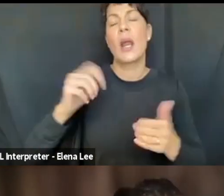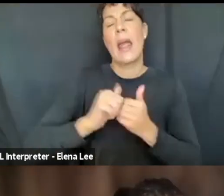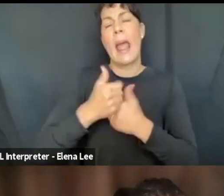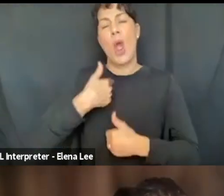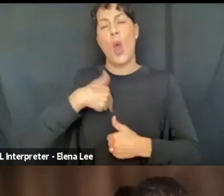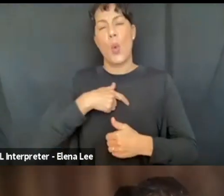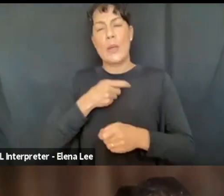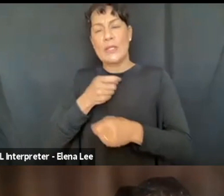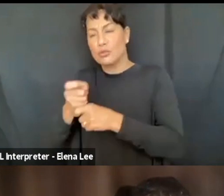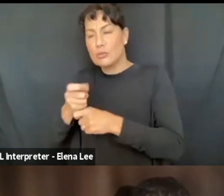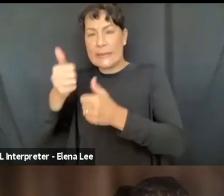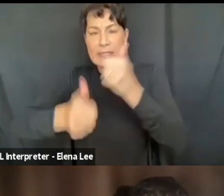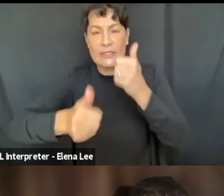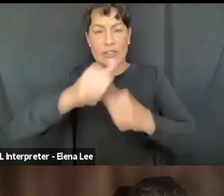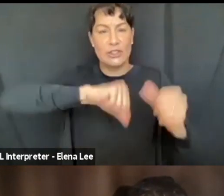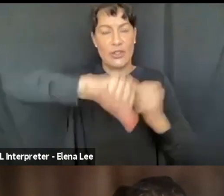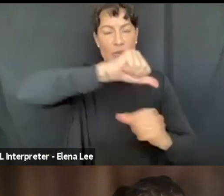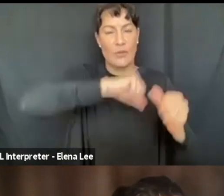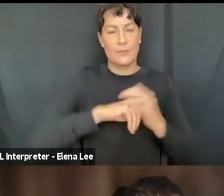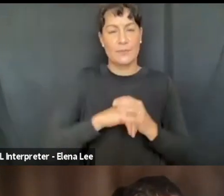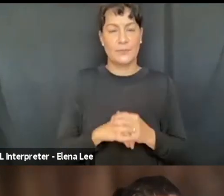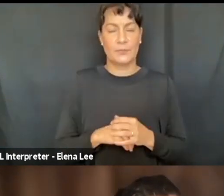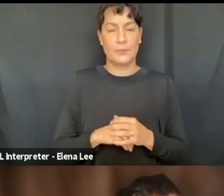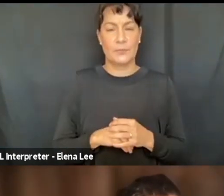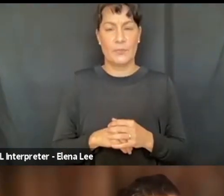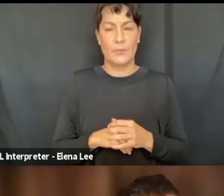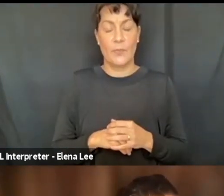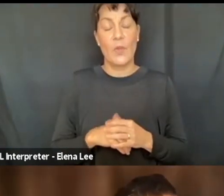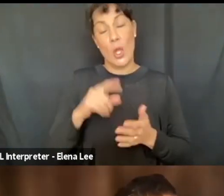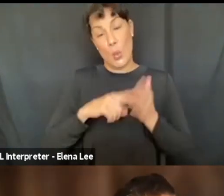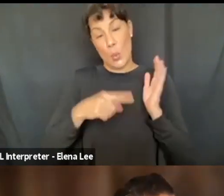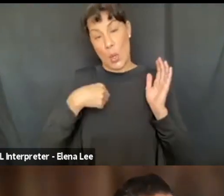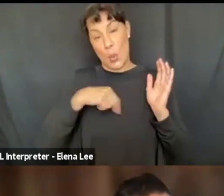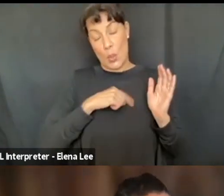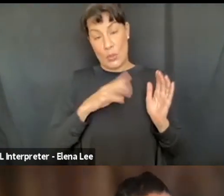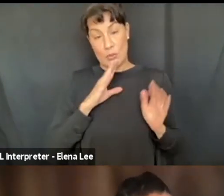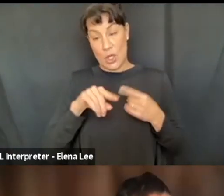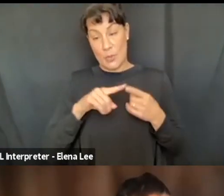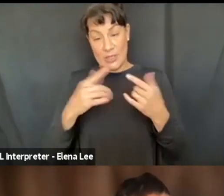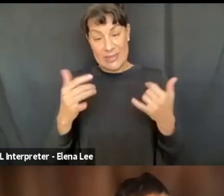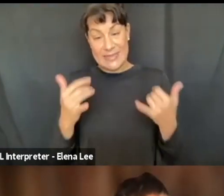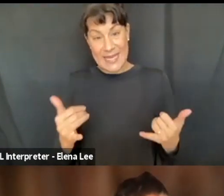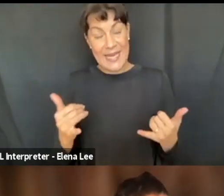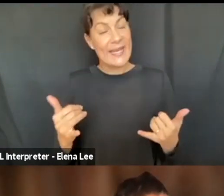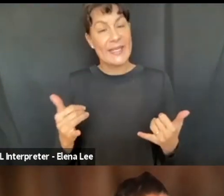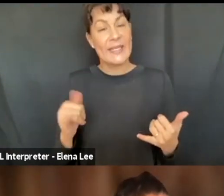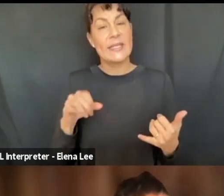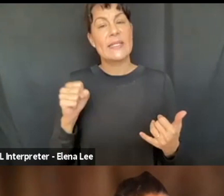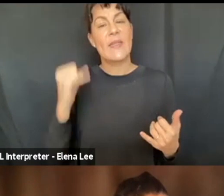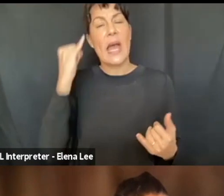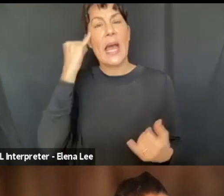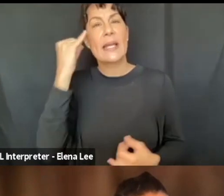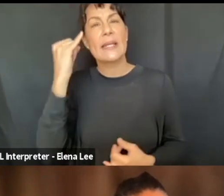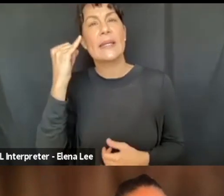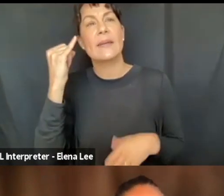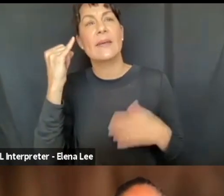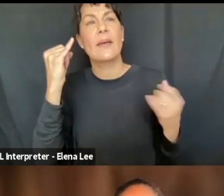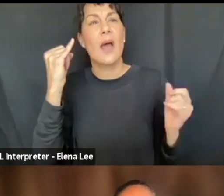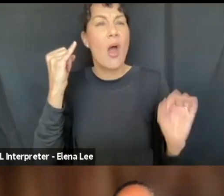of what we're talking about today is this idea of like if we're talking about consent, if we're talking